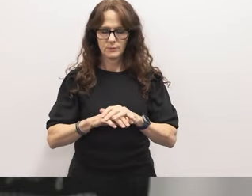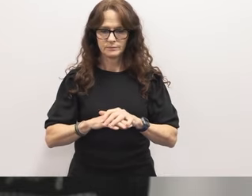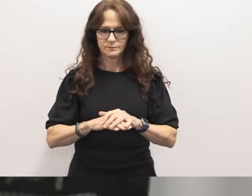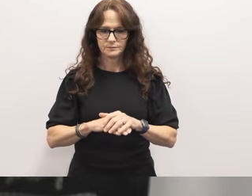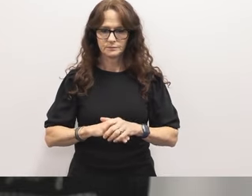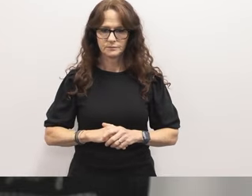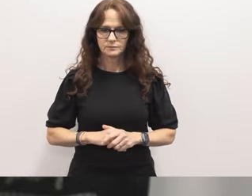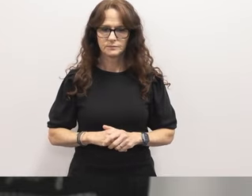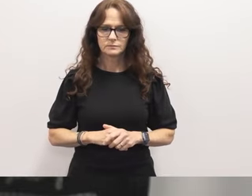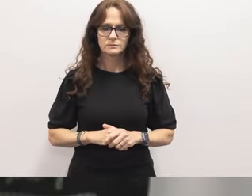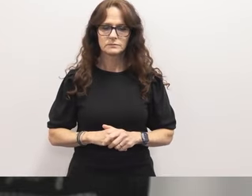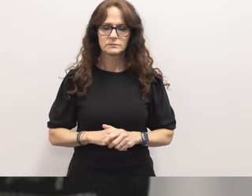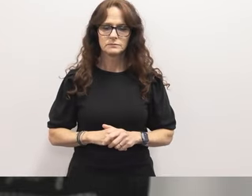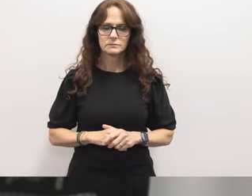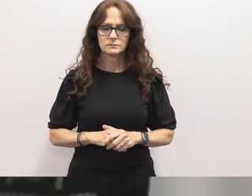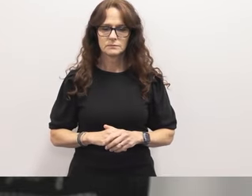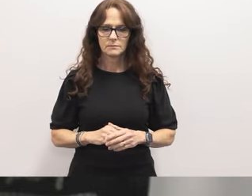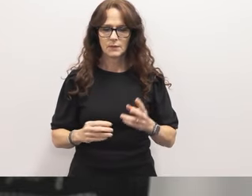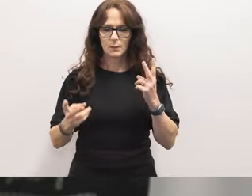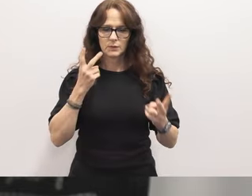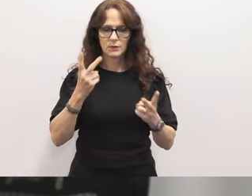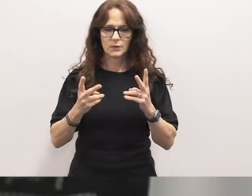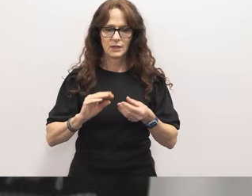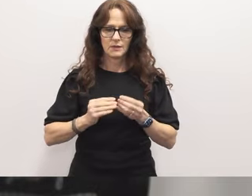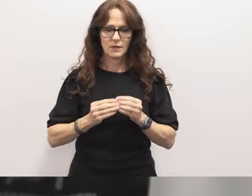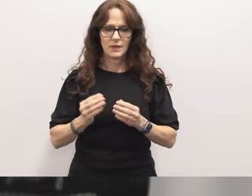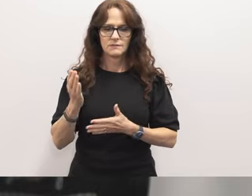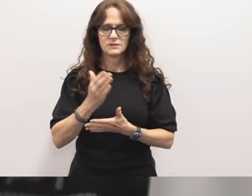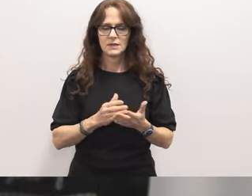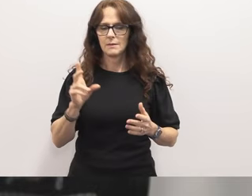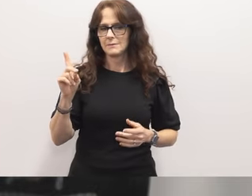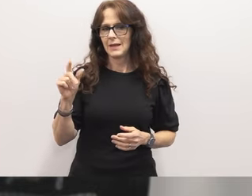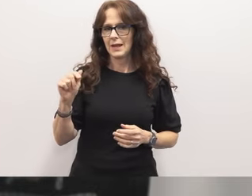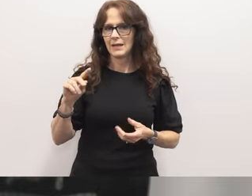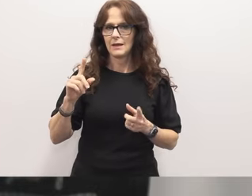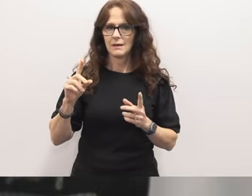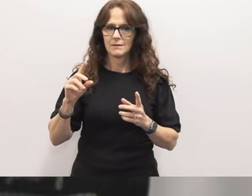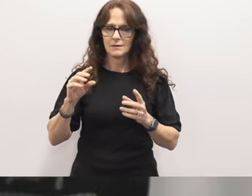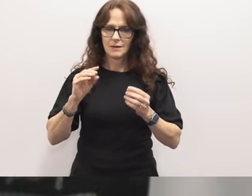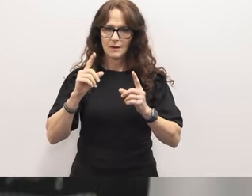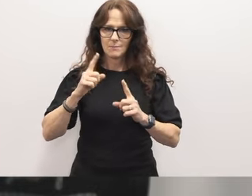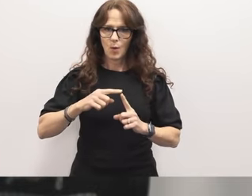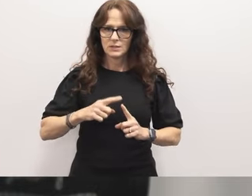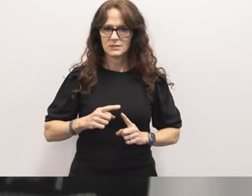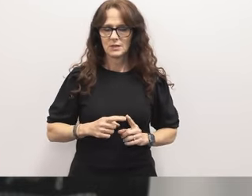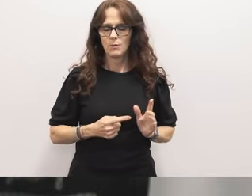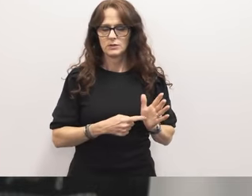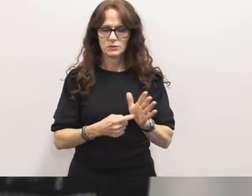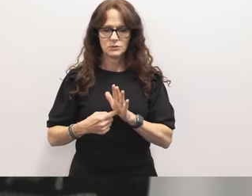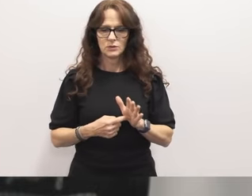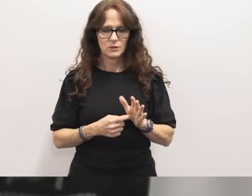And when I started looking at the data, I have a couple data points I wanna share with you that are, you don't need paper or anything,